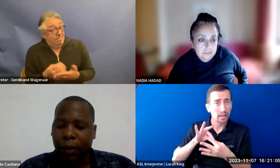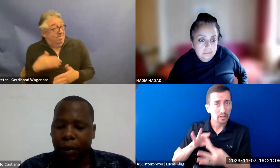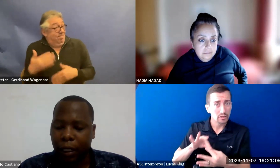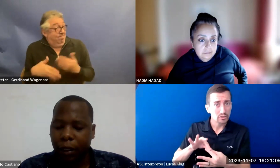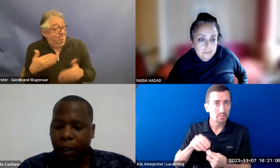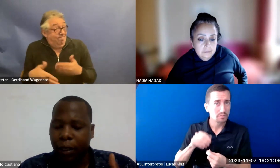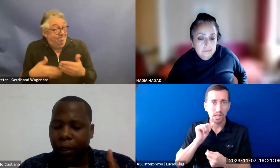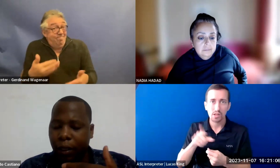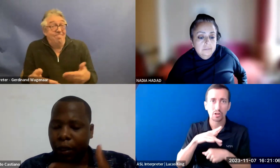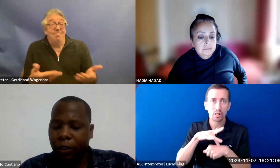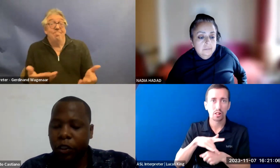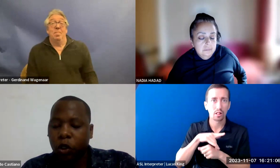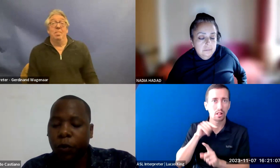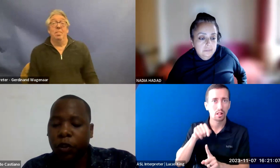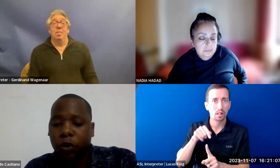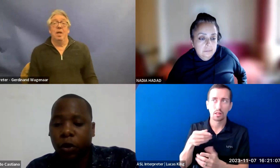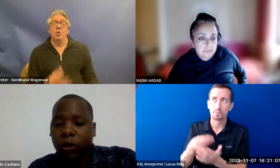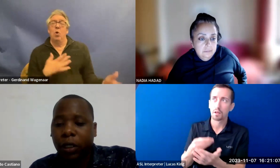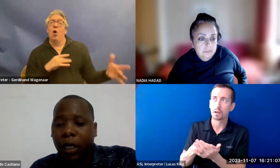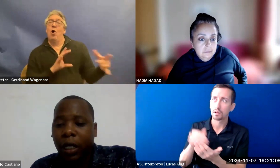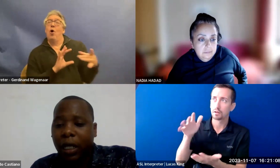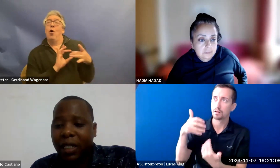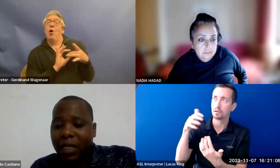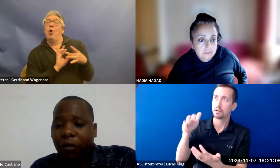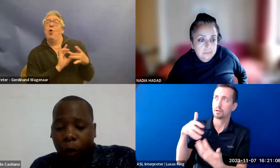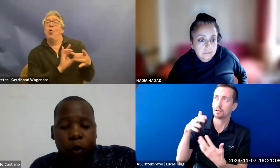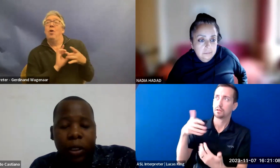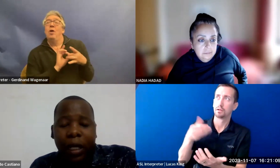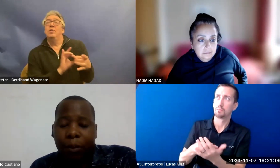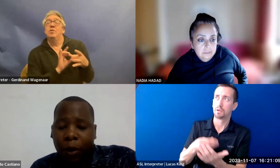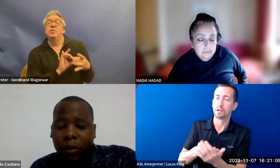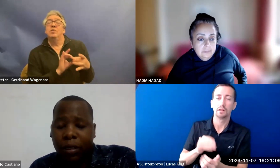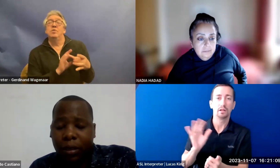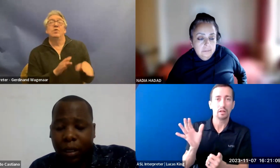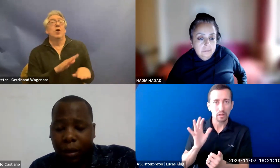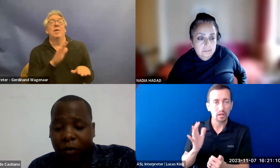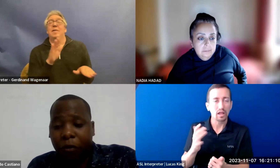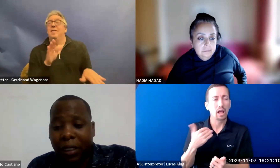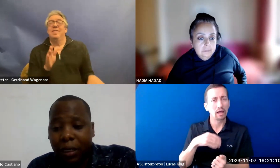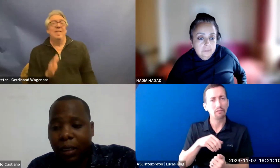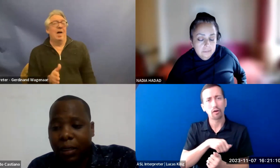with an international cooperation donor is never only about the funding.